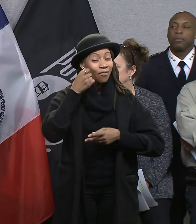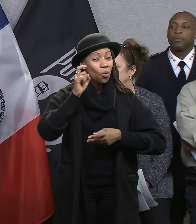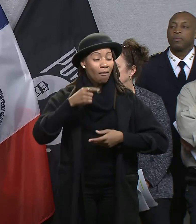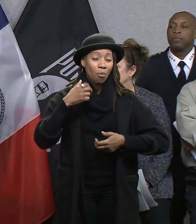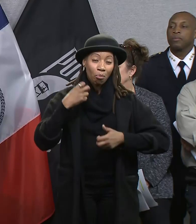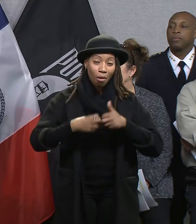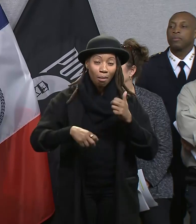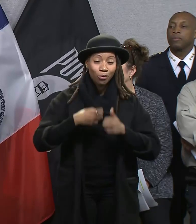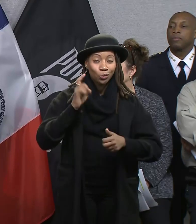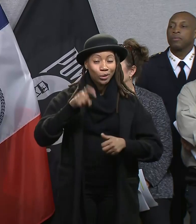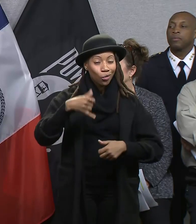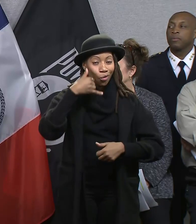[ FOREIGN